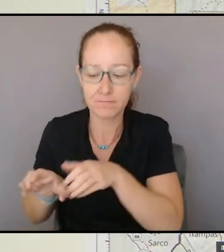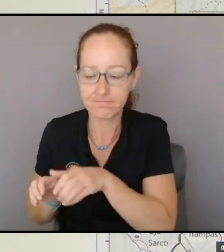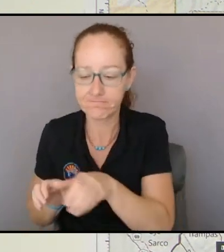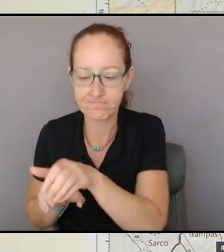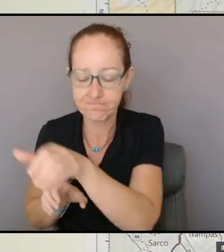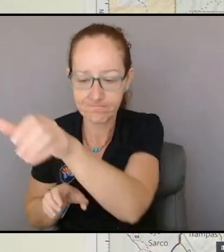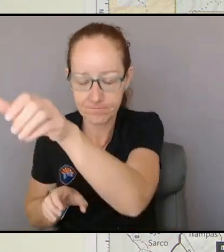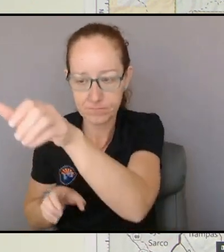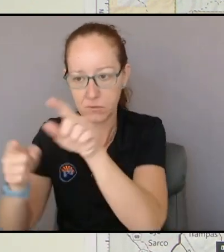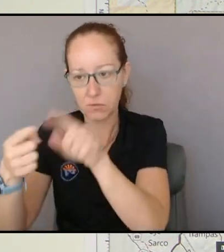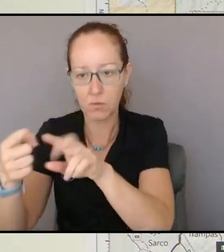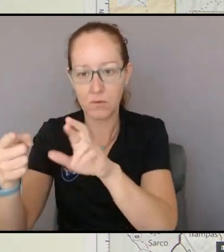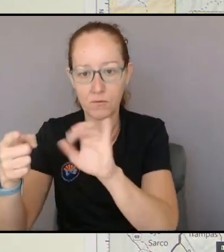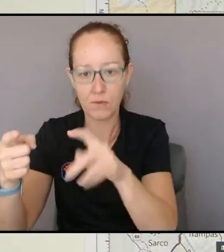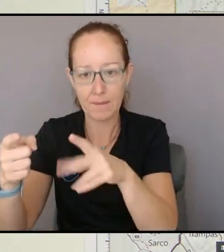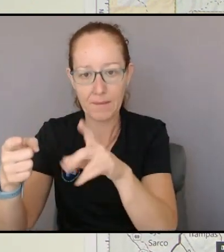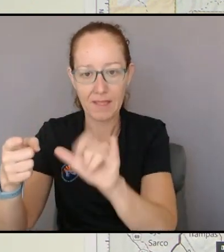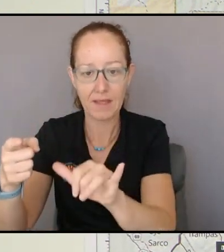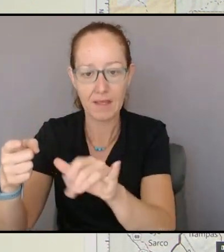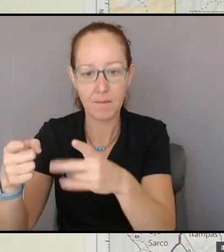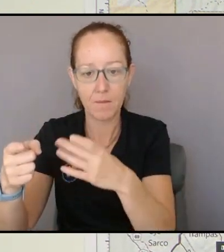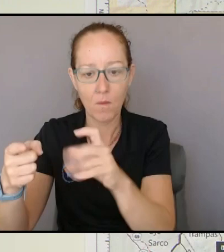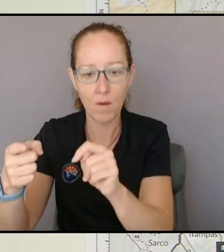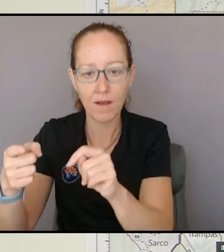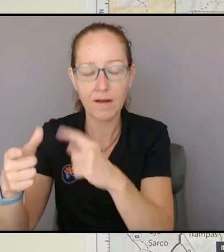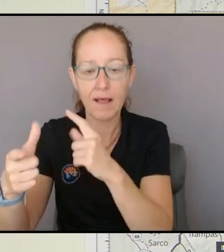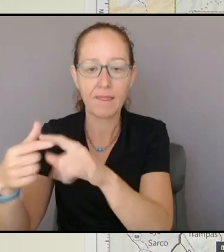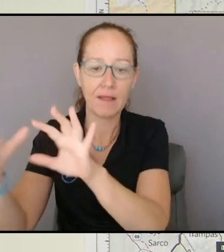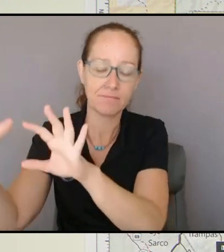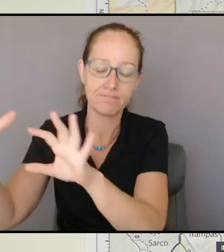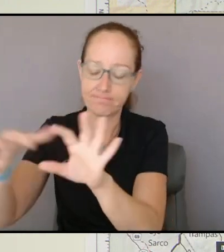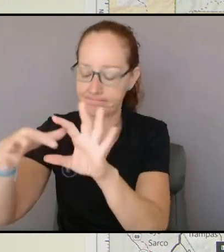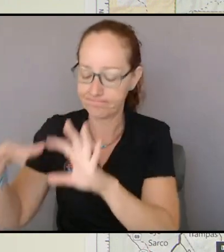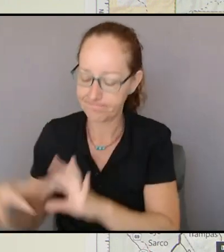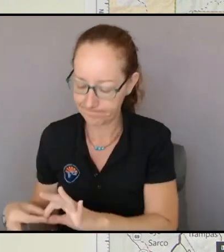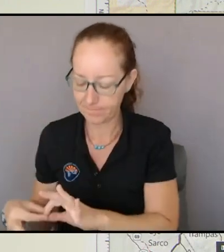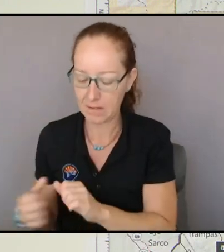moving west towards-- I'm just calling it Penasco. Understand